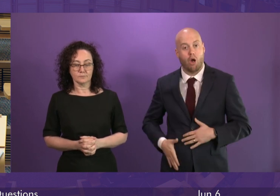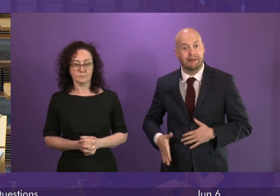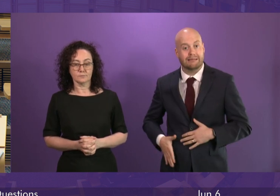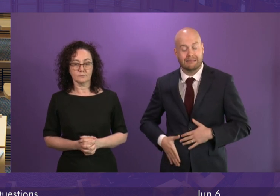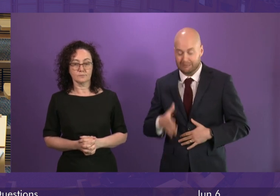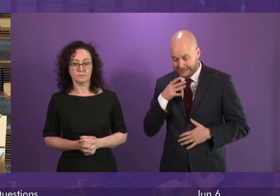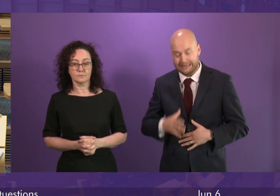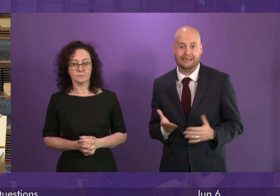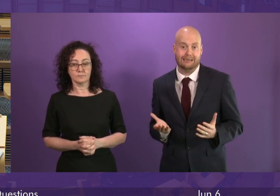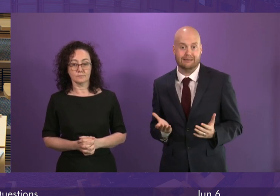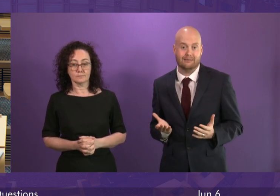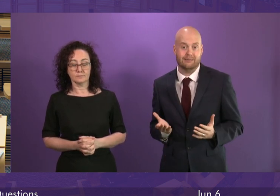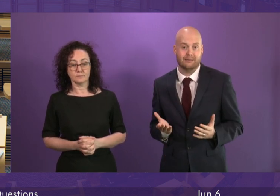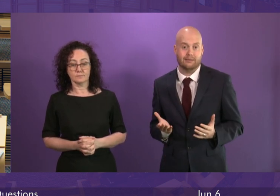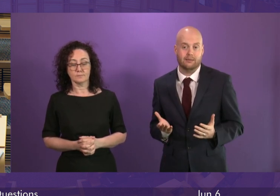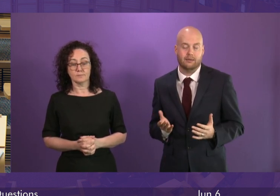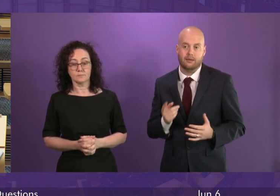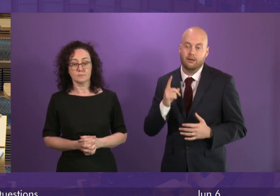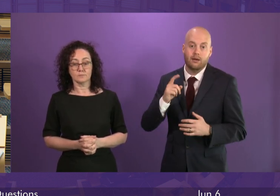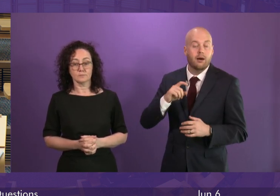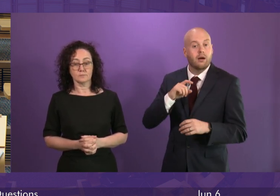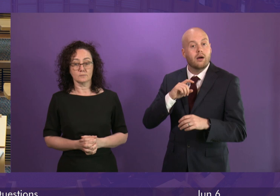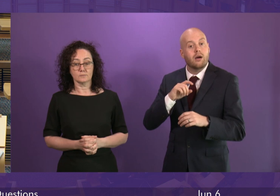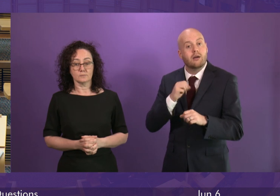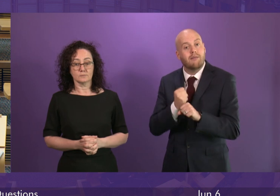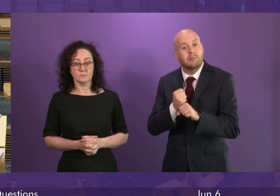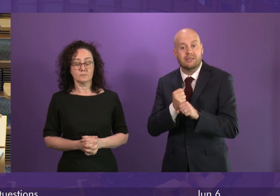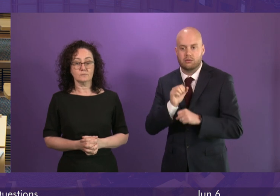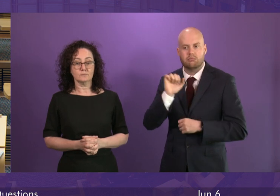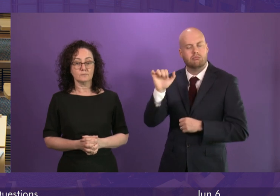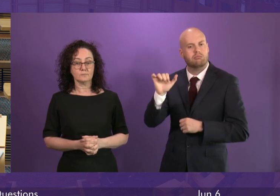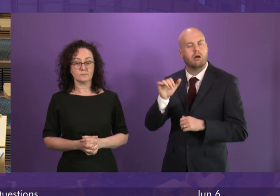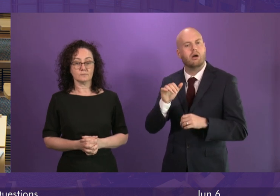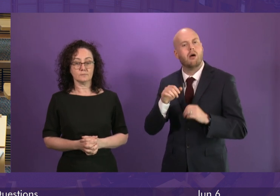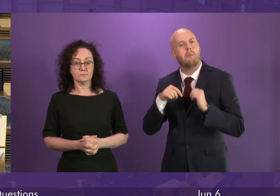the stark warnings of the Government’s own Poverty and Inequality Commission in response